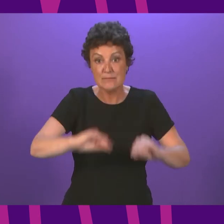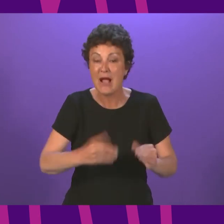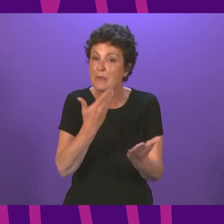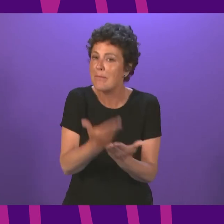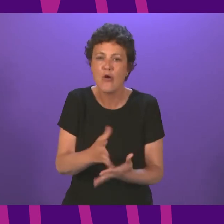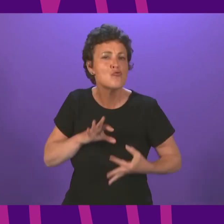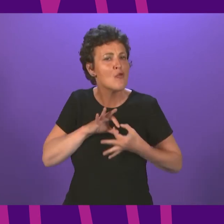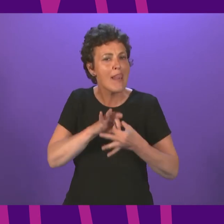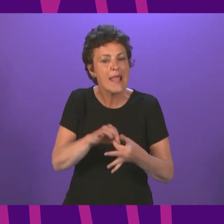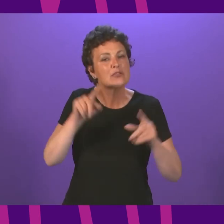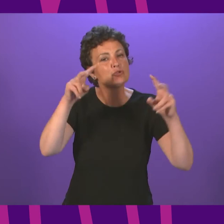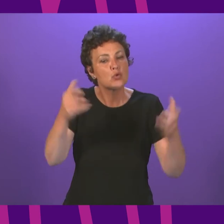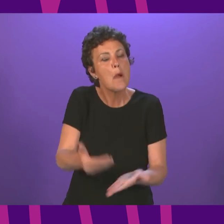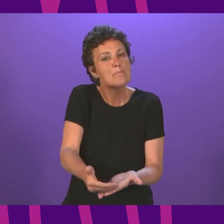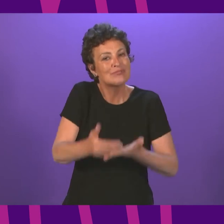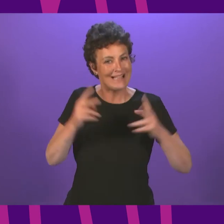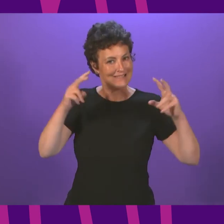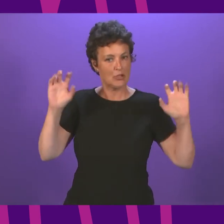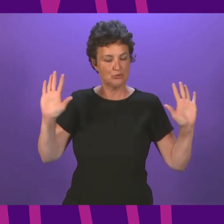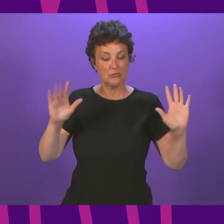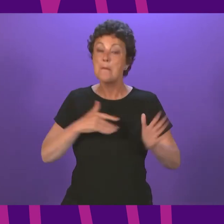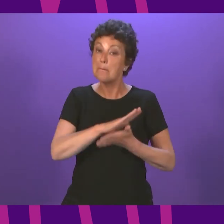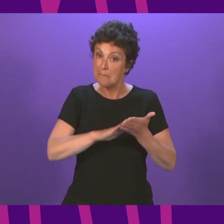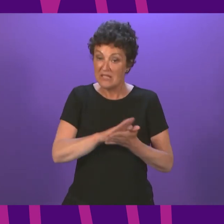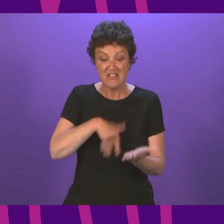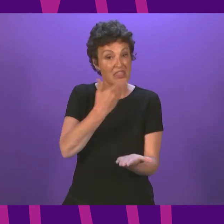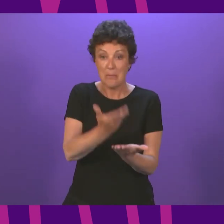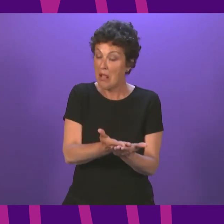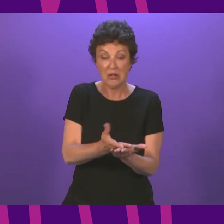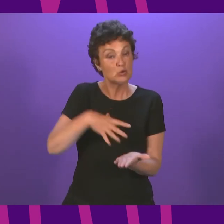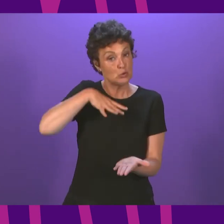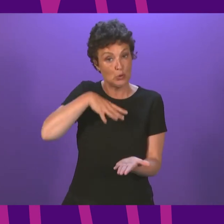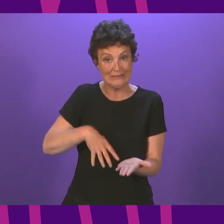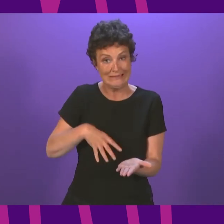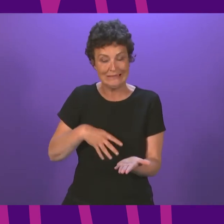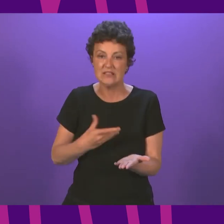It is against the backdrop of on-going uncertainty and continued necessary restrictions and changes